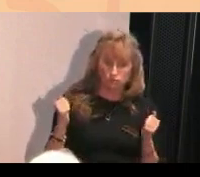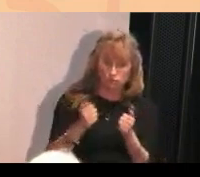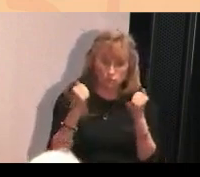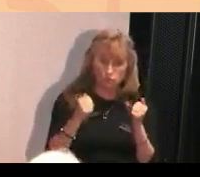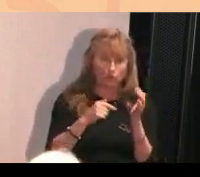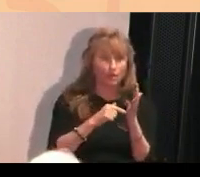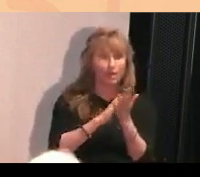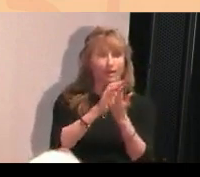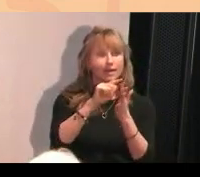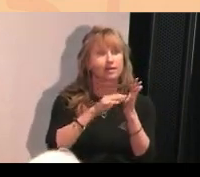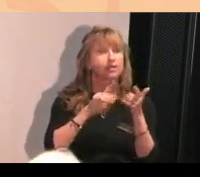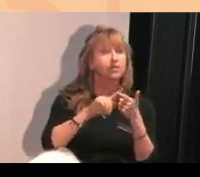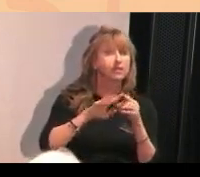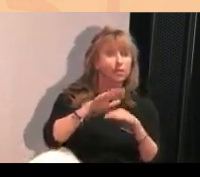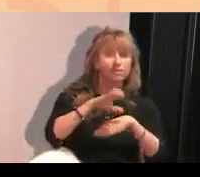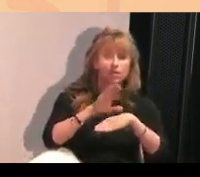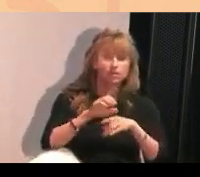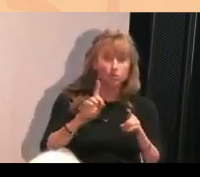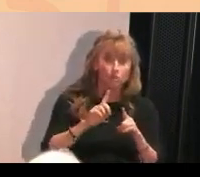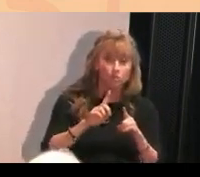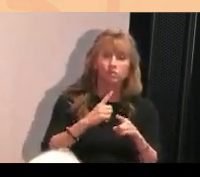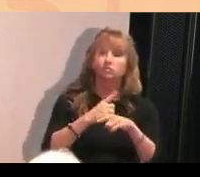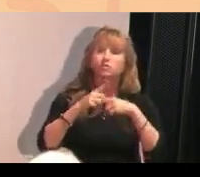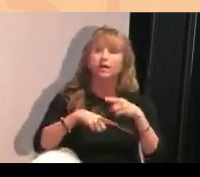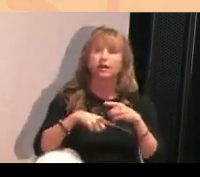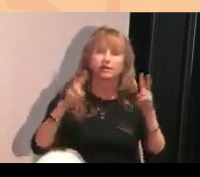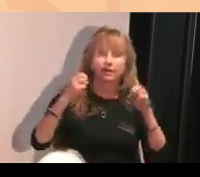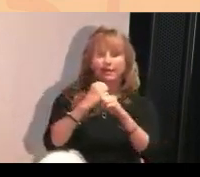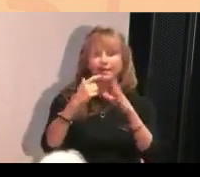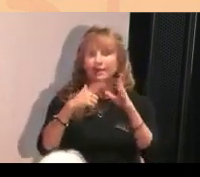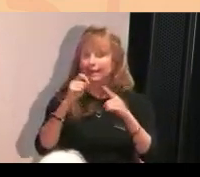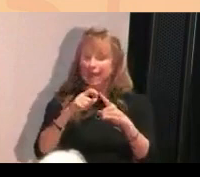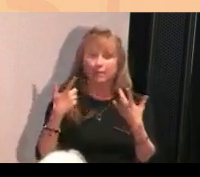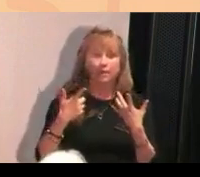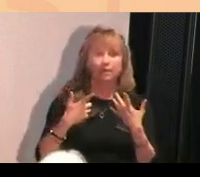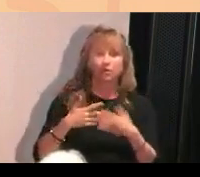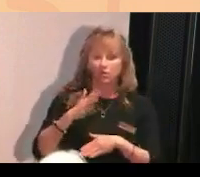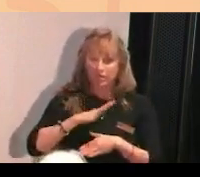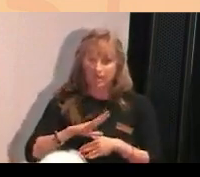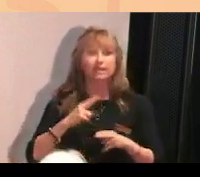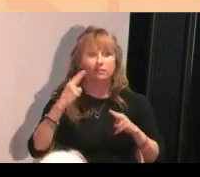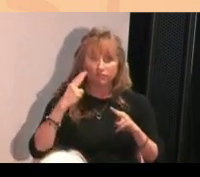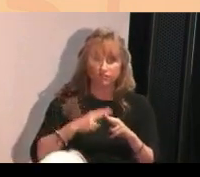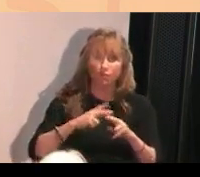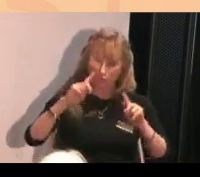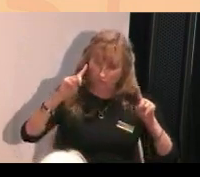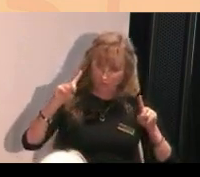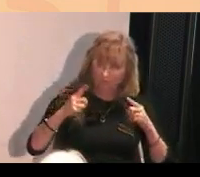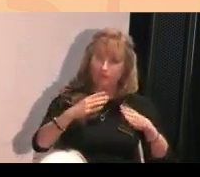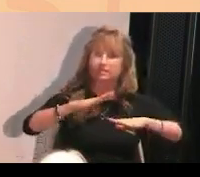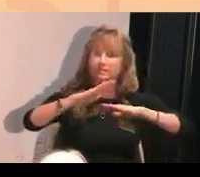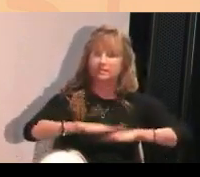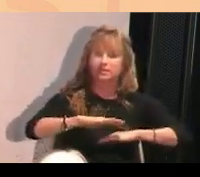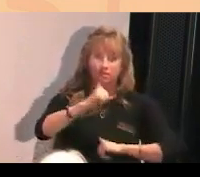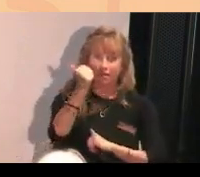current gap lack or need for a body for First Nations arts and culture at the national level